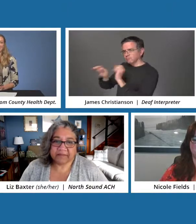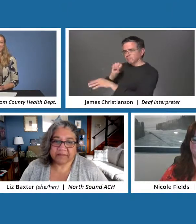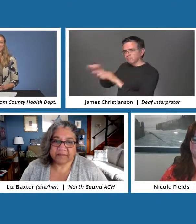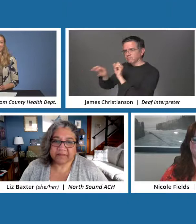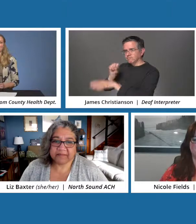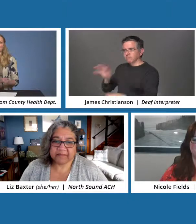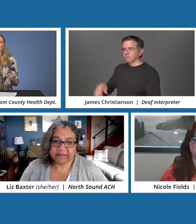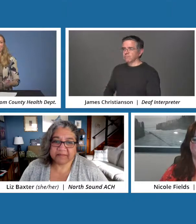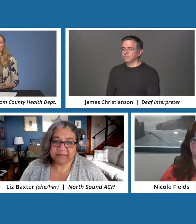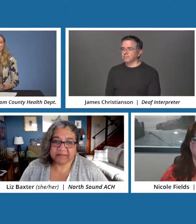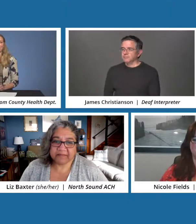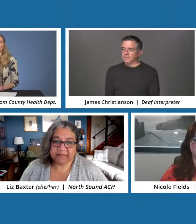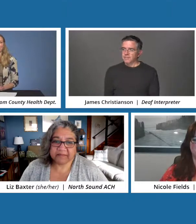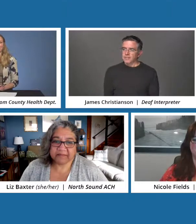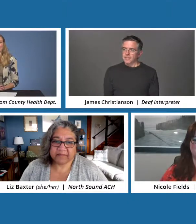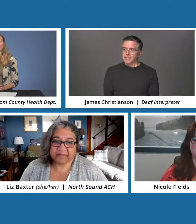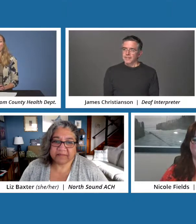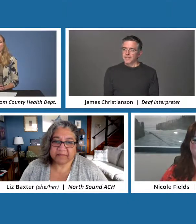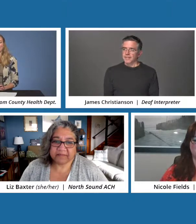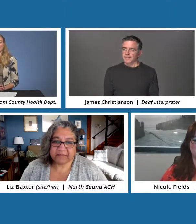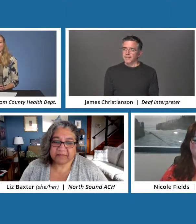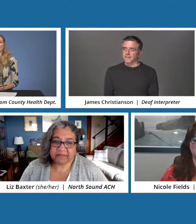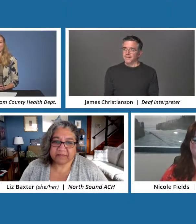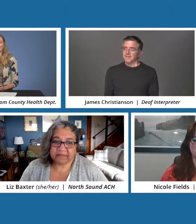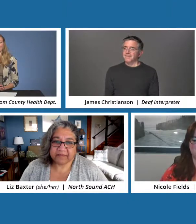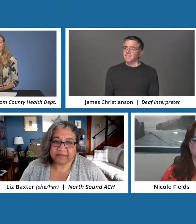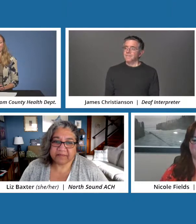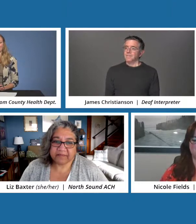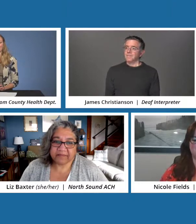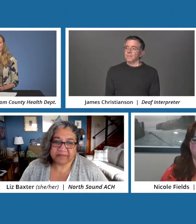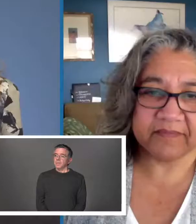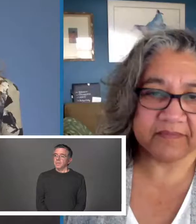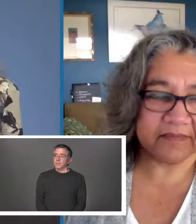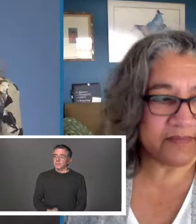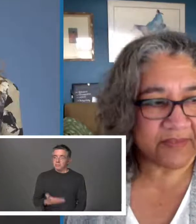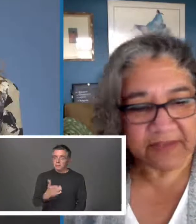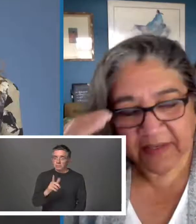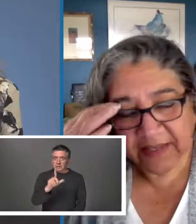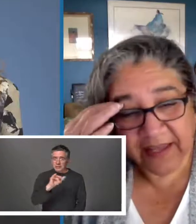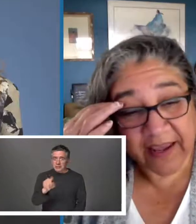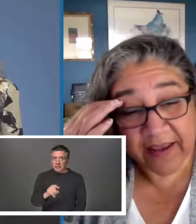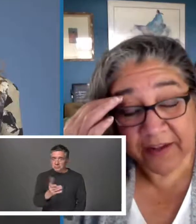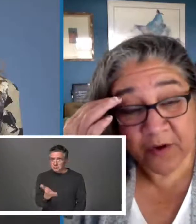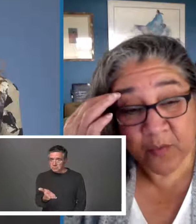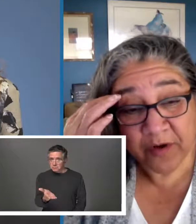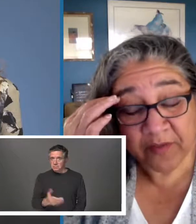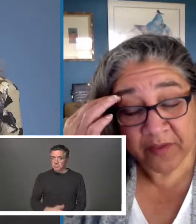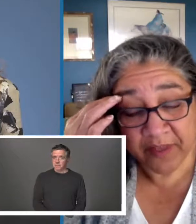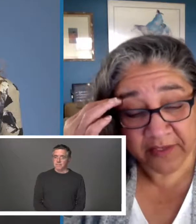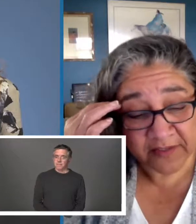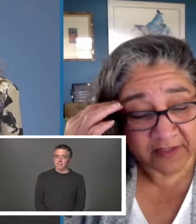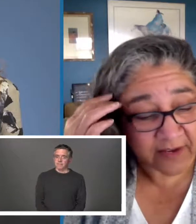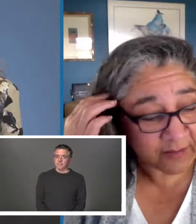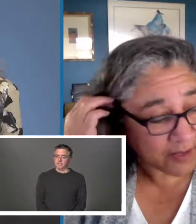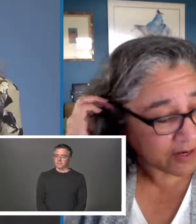advice for people to help our vaccination efforts? Yeah, you know, one of the things,